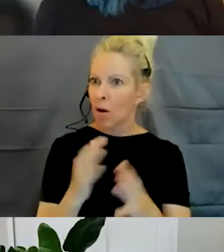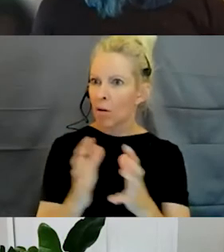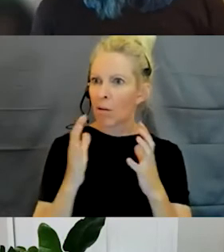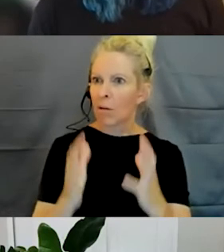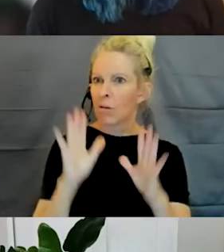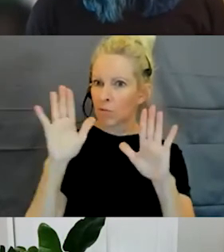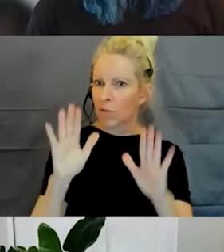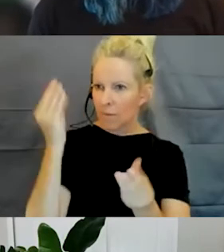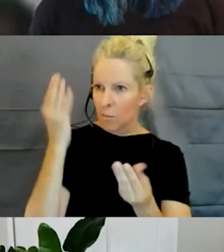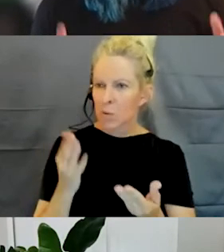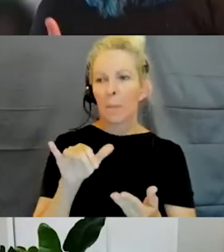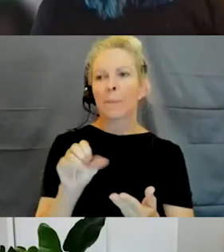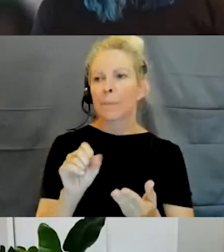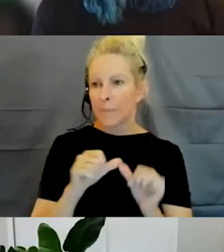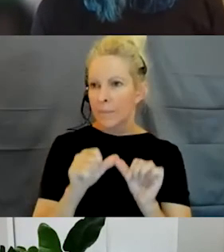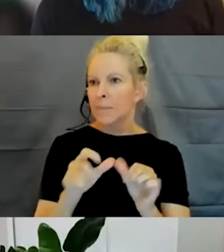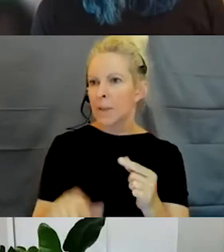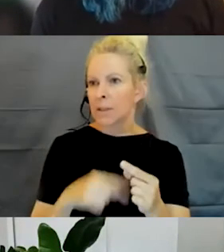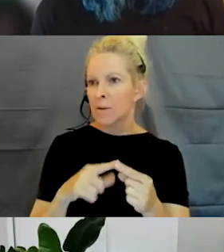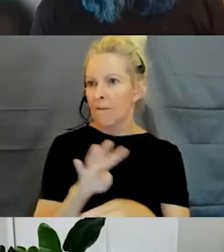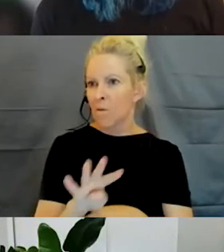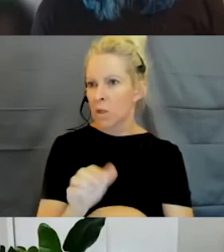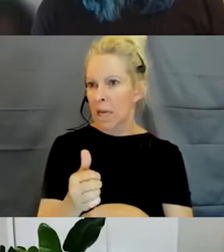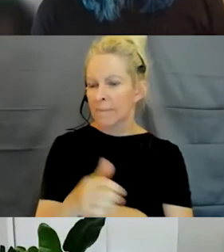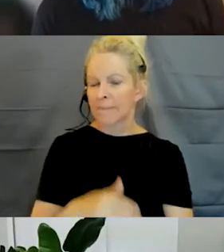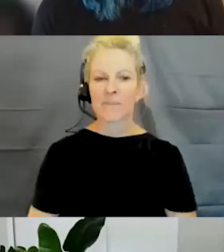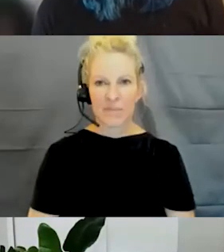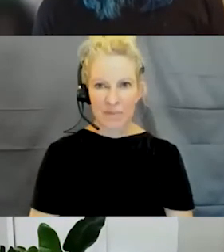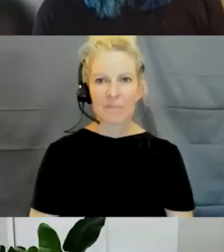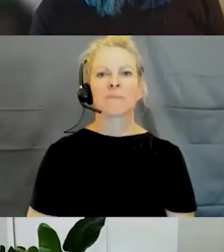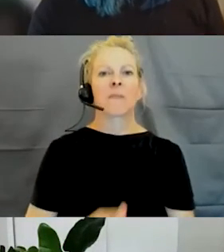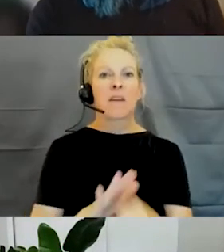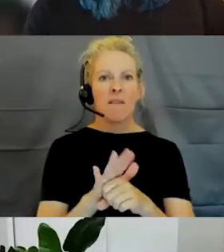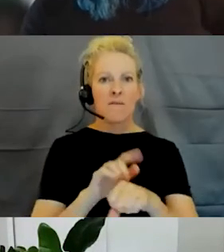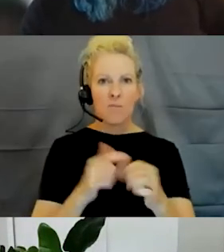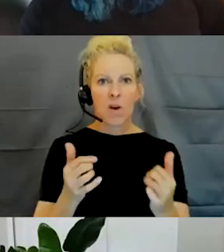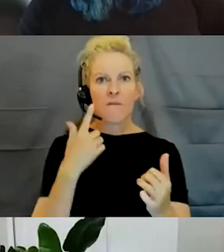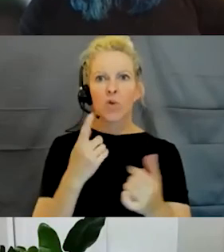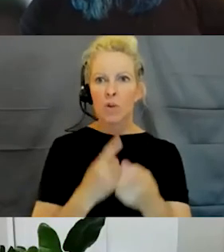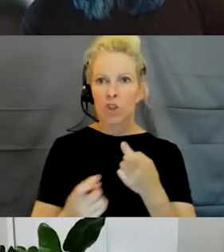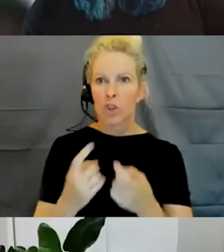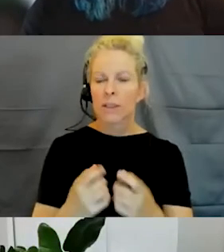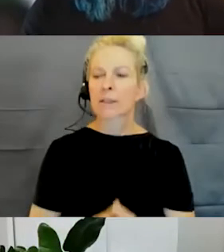we go to 4:10, so we are great for time on questions. I want to stay at the start,